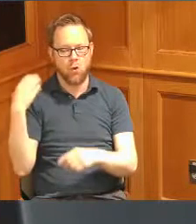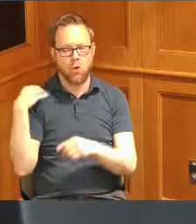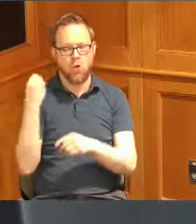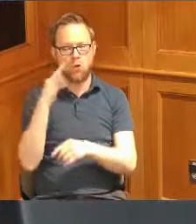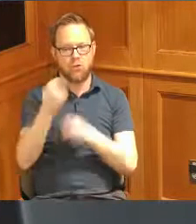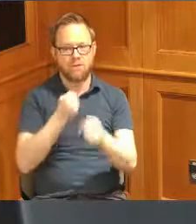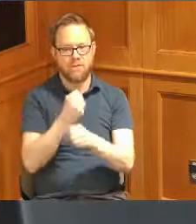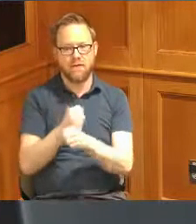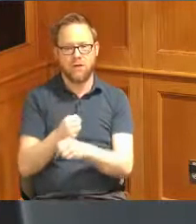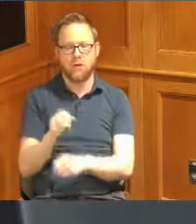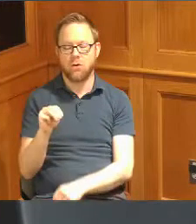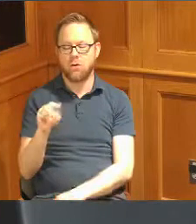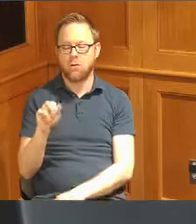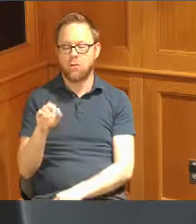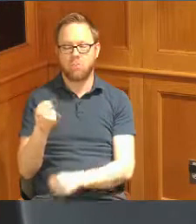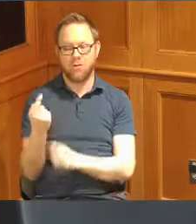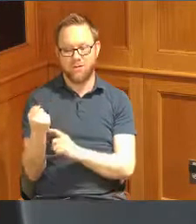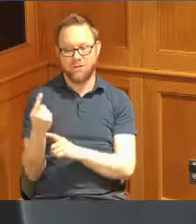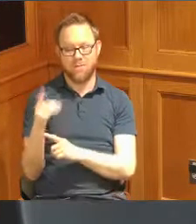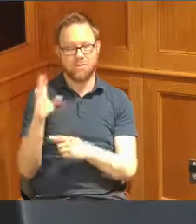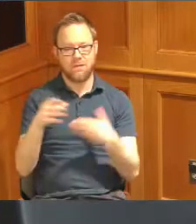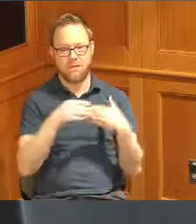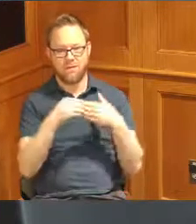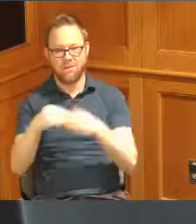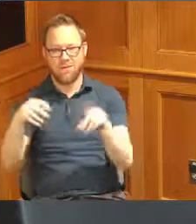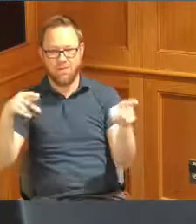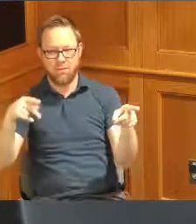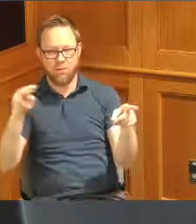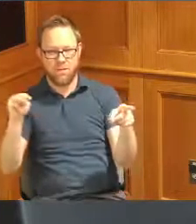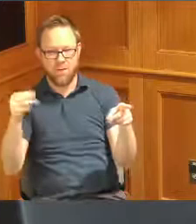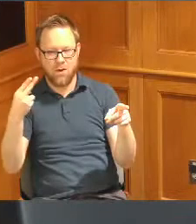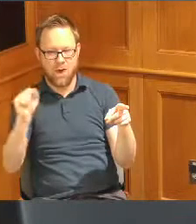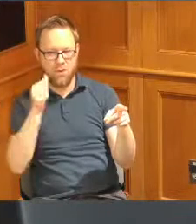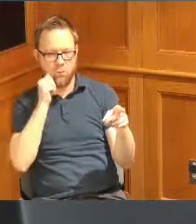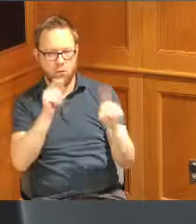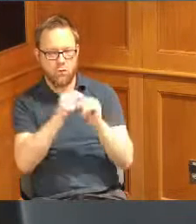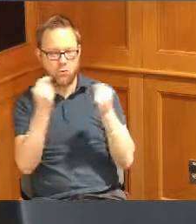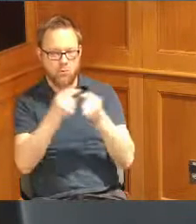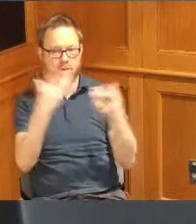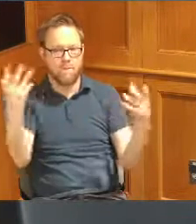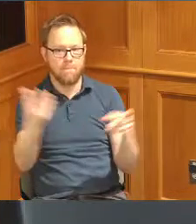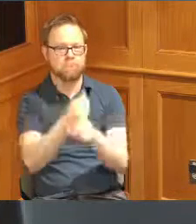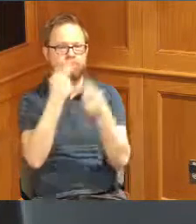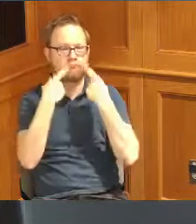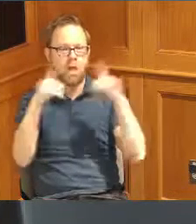11 coach Mosley led the Purcell Marion High School girls team to victory during the Ohio